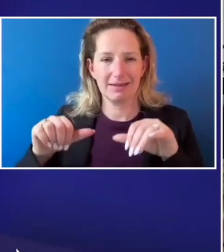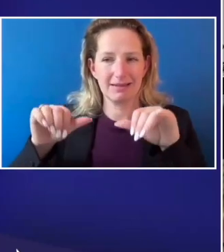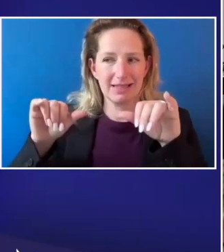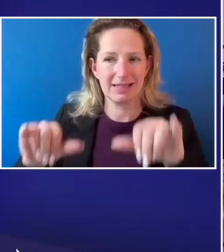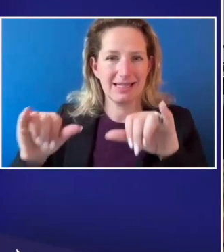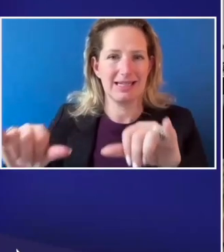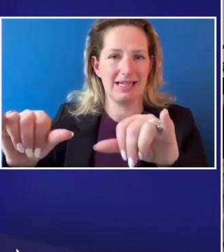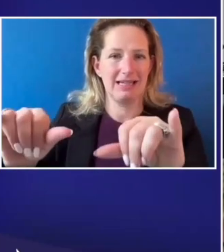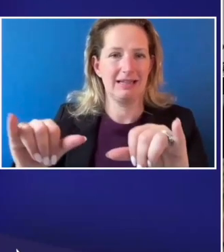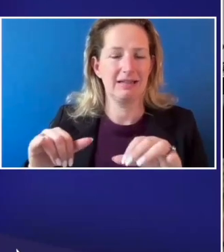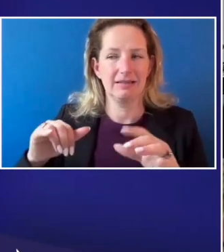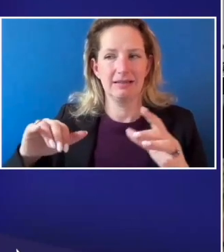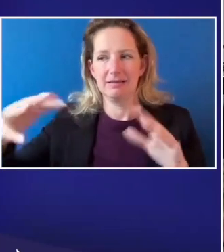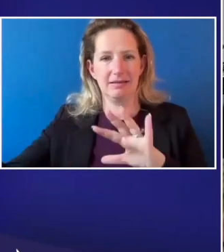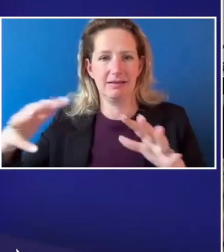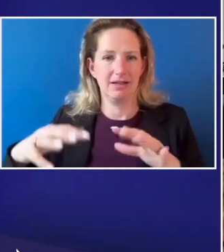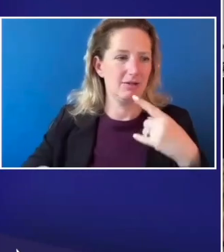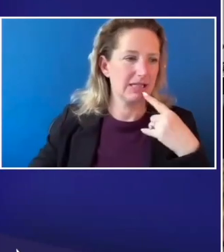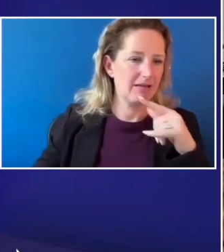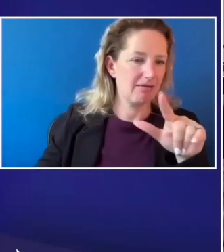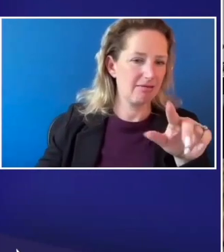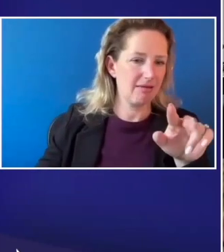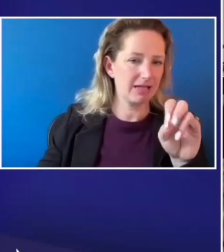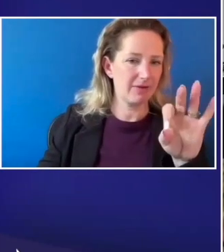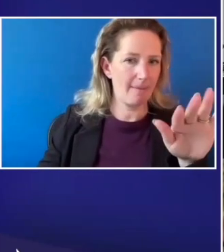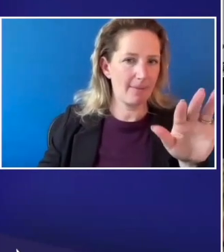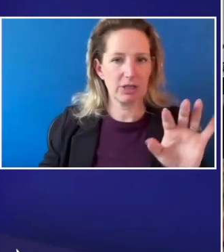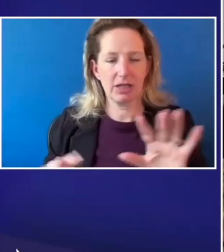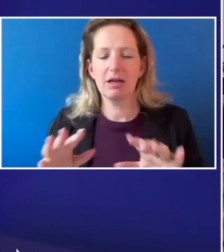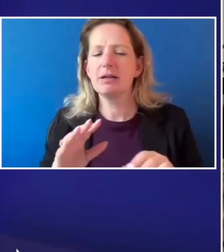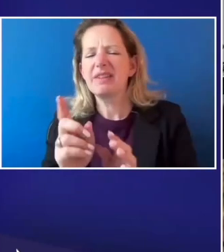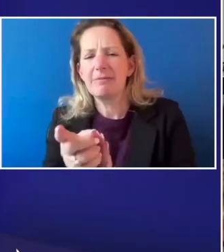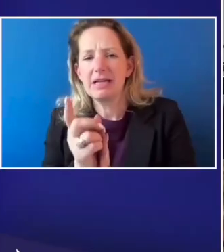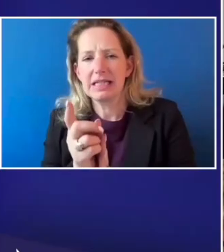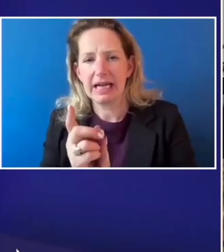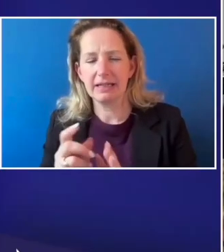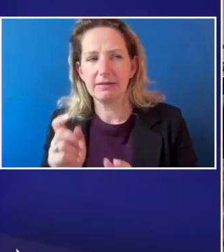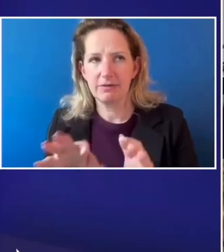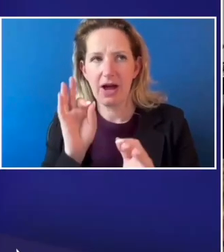you know, Yeah, give me a 2nd to get to the specific language. Okay.